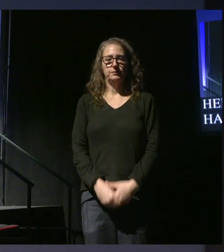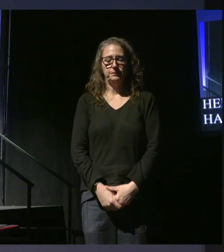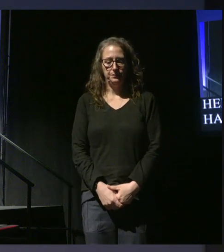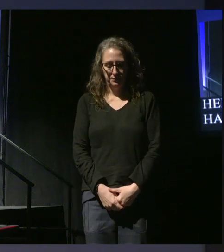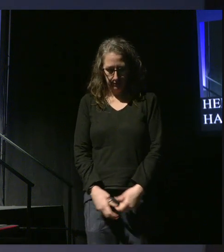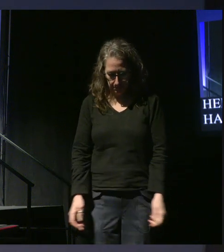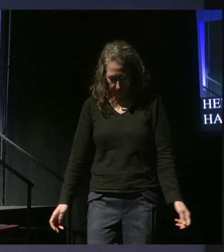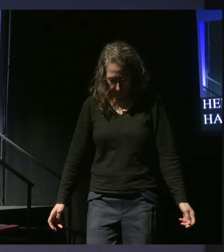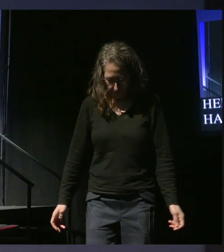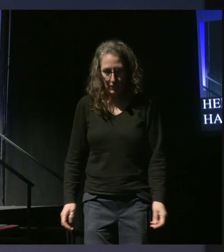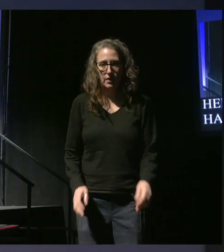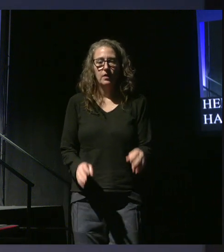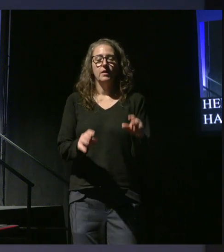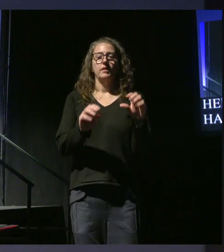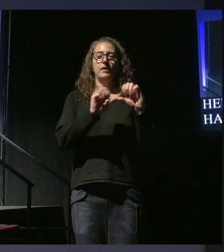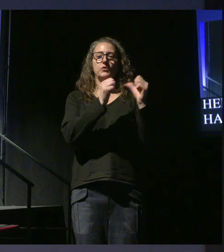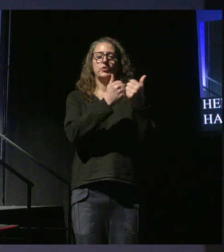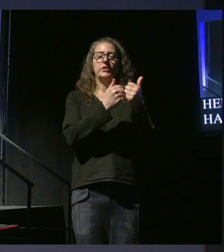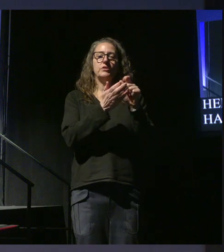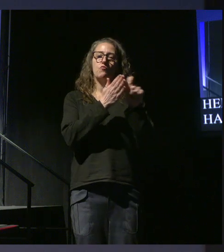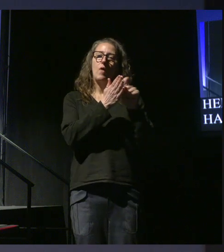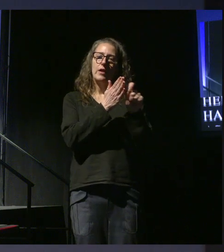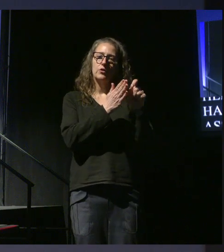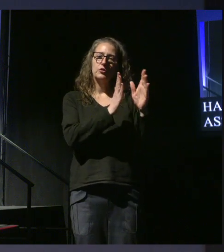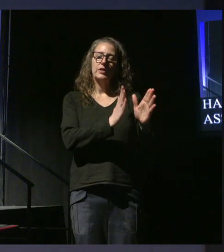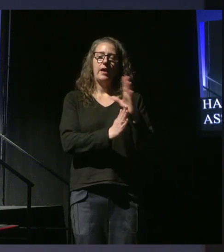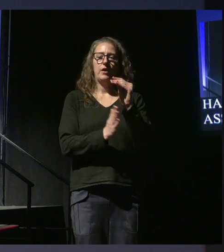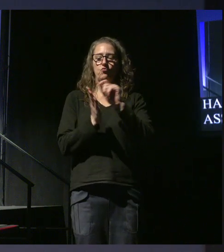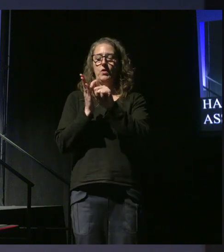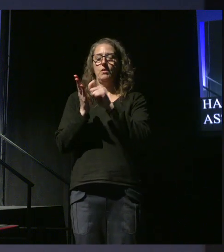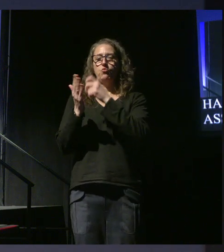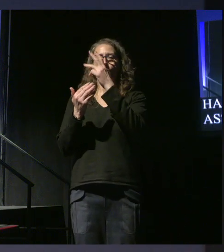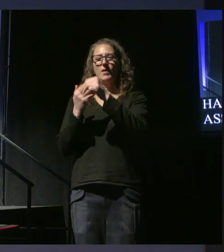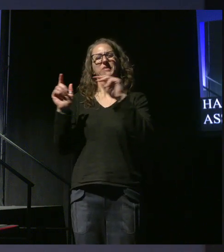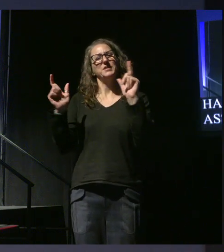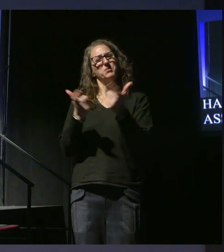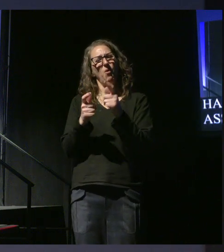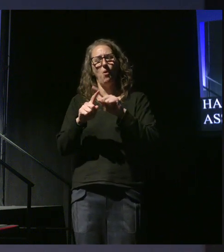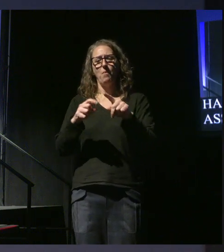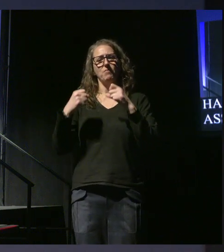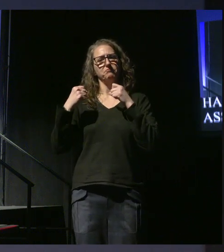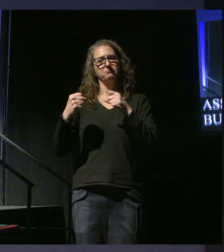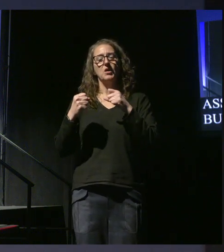The Association of Writers and Writing Programs is a small but mighty nonprofit organization that amplifies the voices